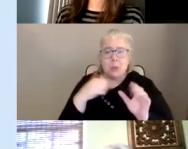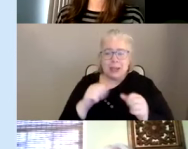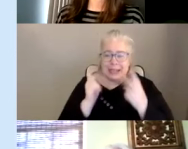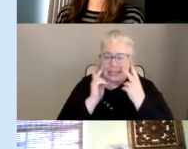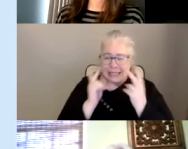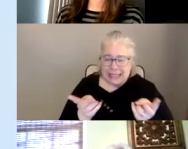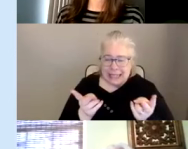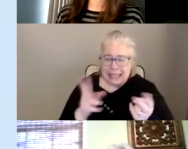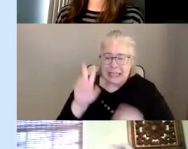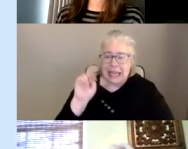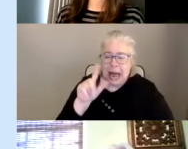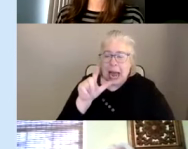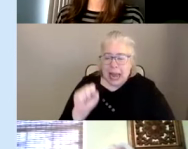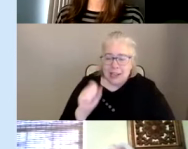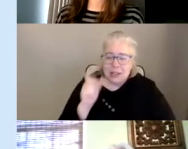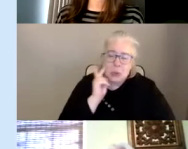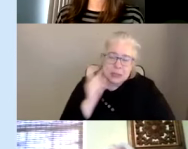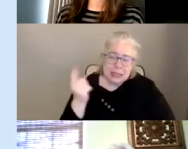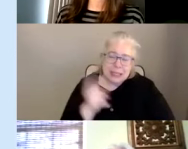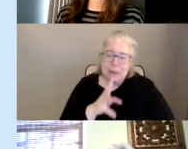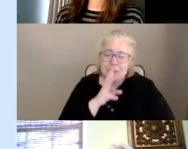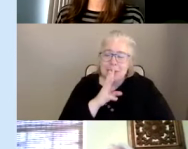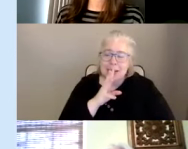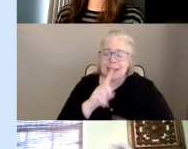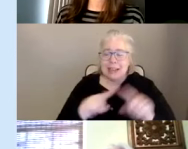unless you see someone speaking another language or signing.